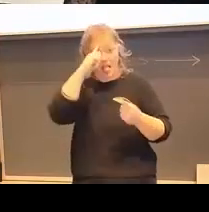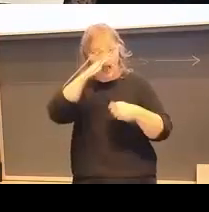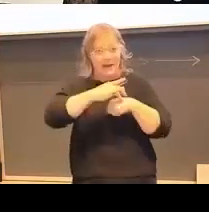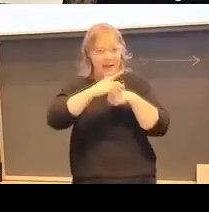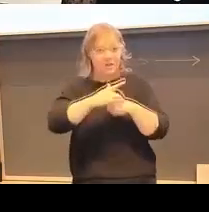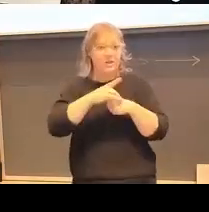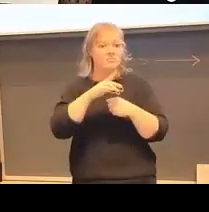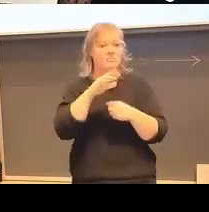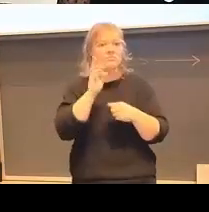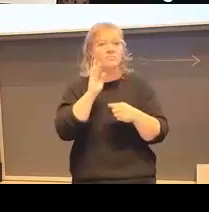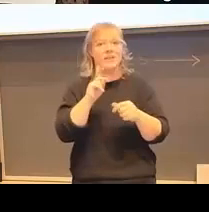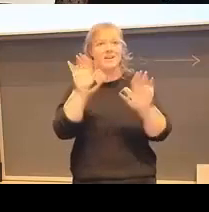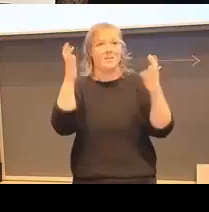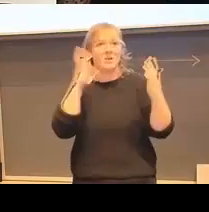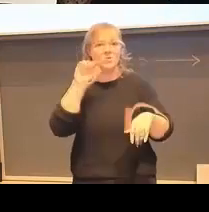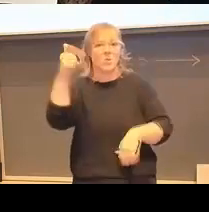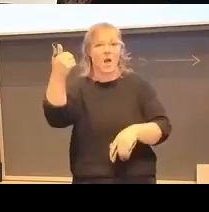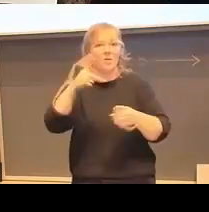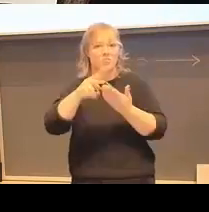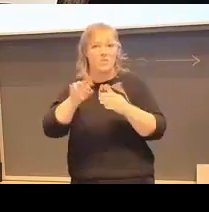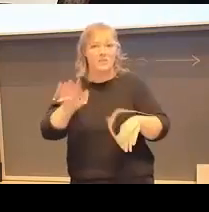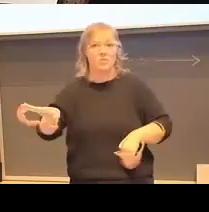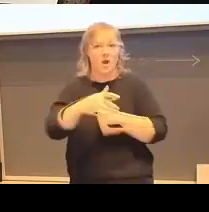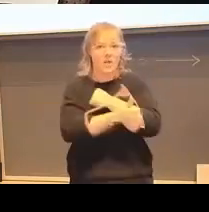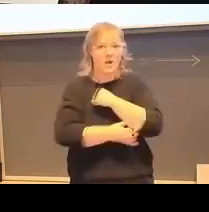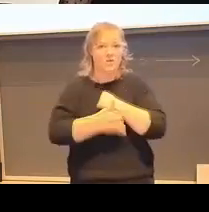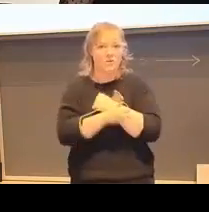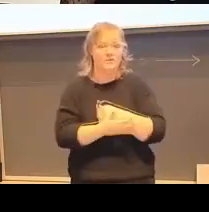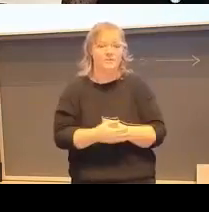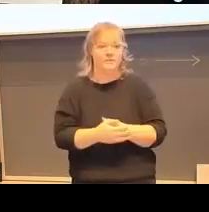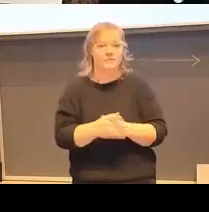size across the country through these reports we've learned of specific areas of concern that